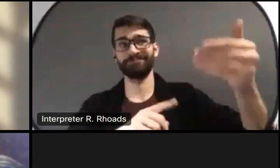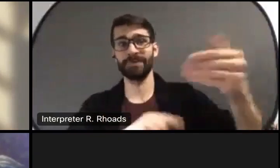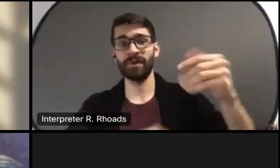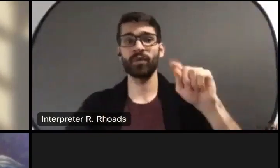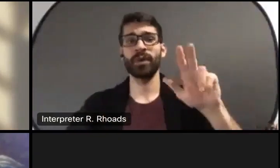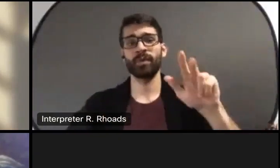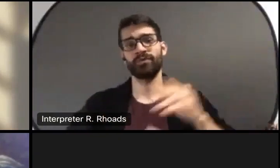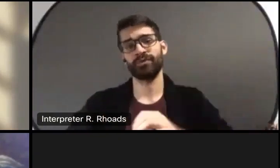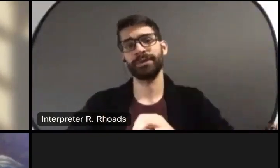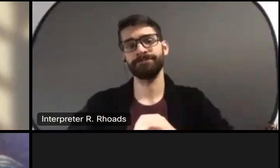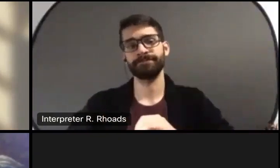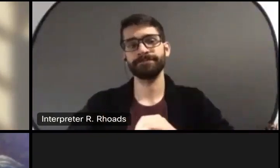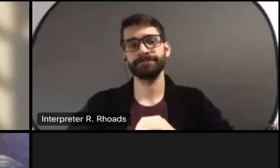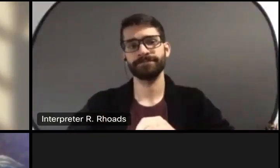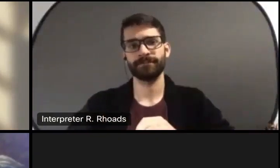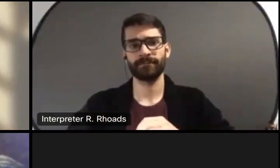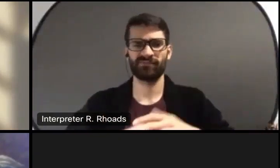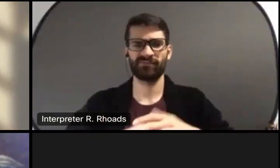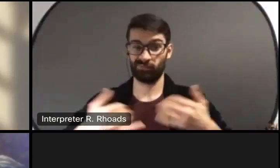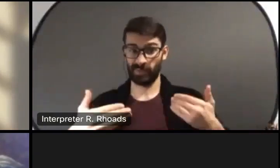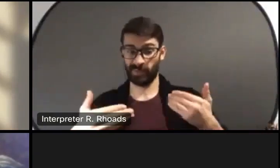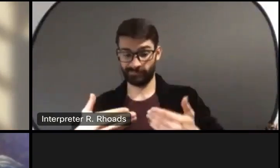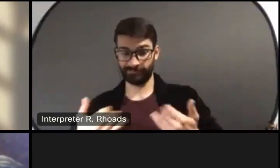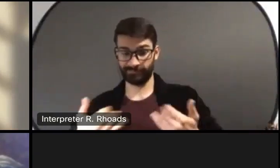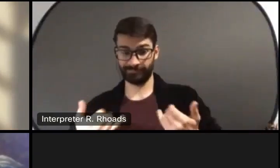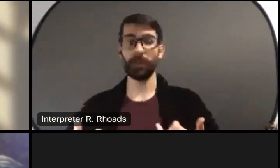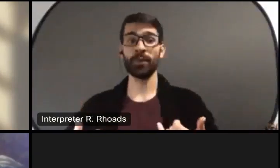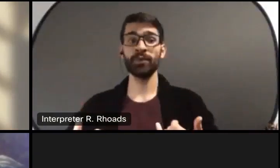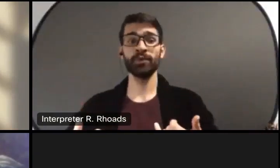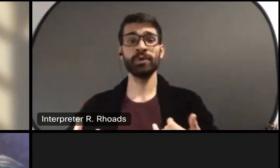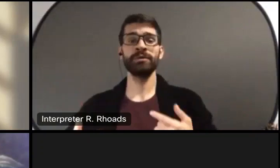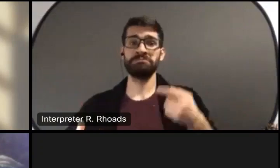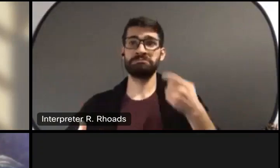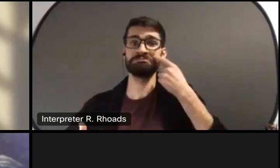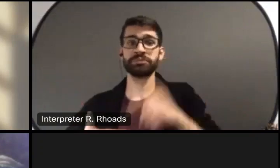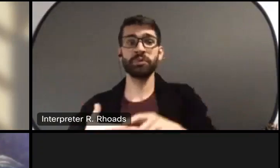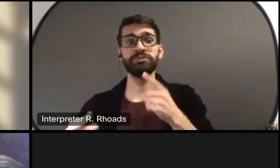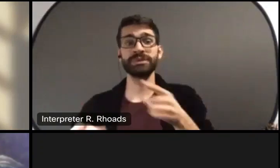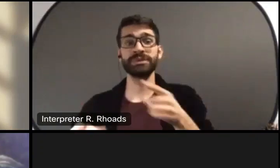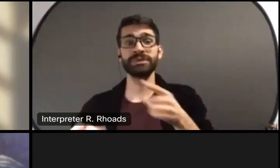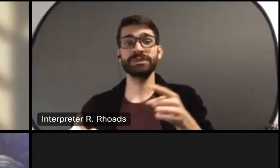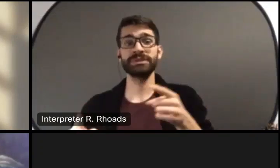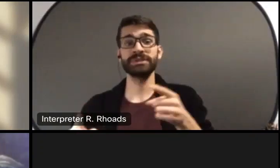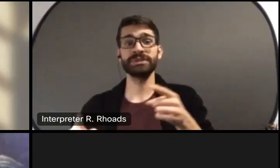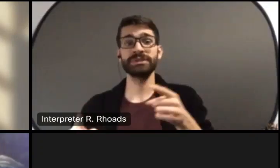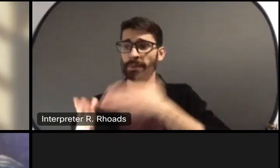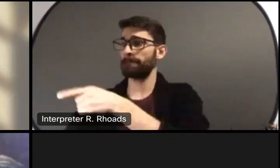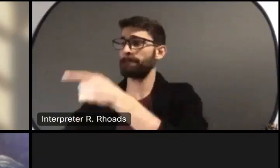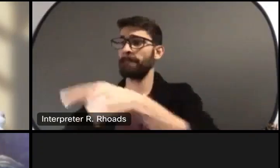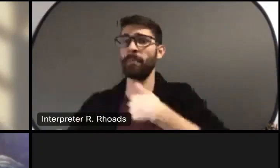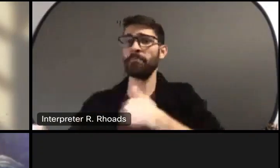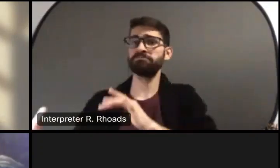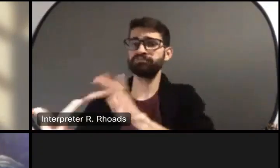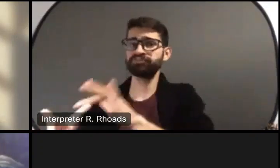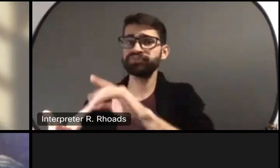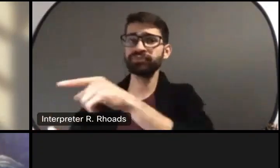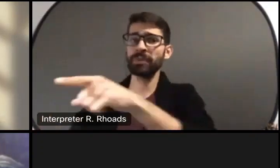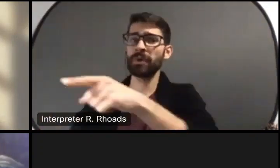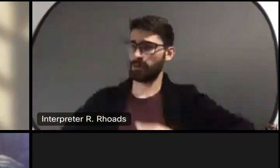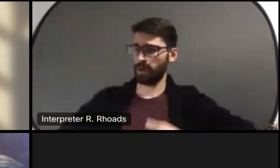To date it's been really successful in terms of Commissions that the address was in prior